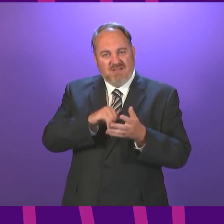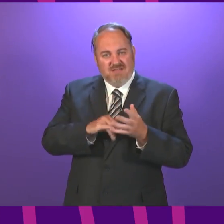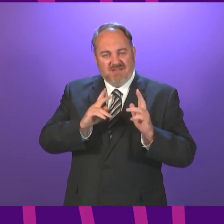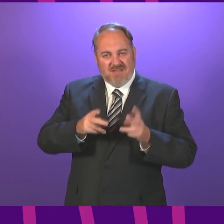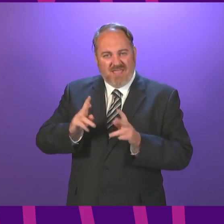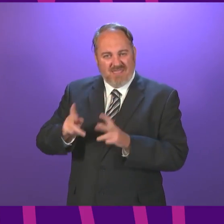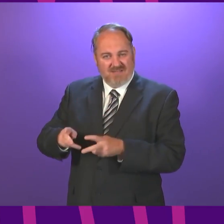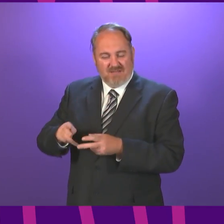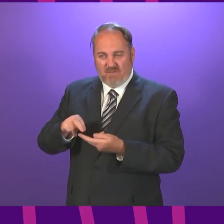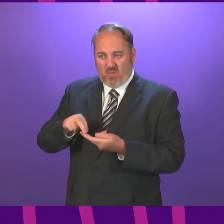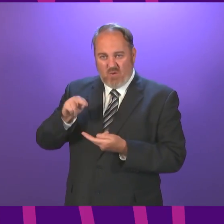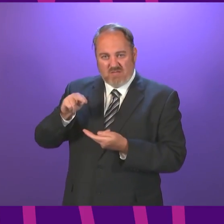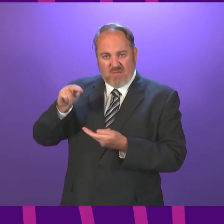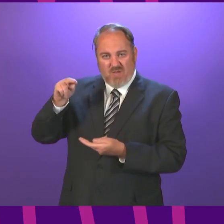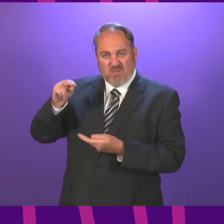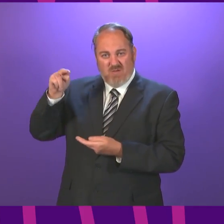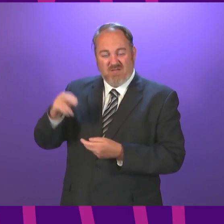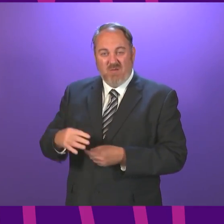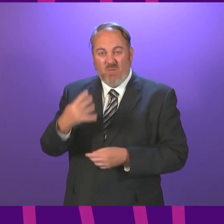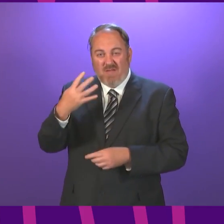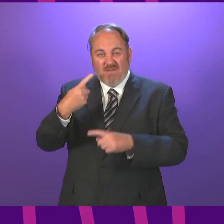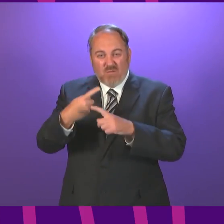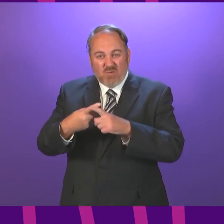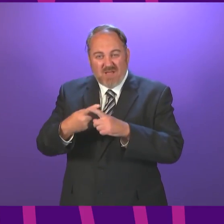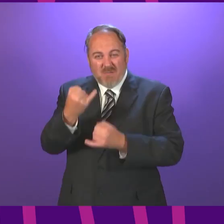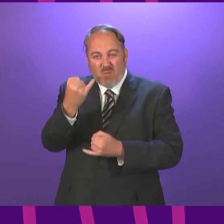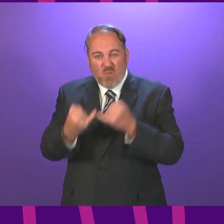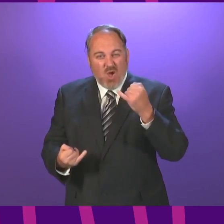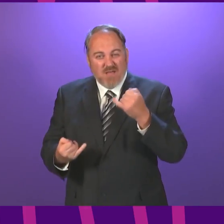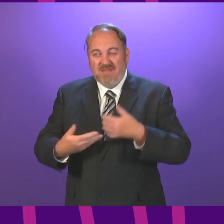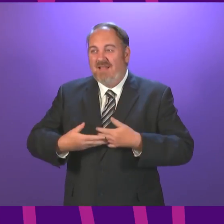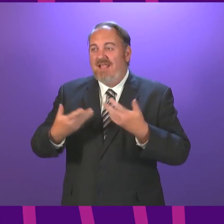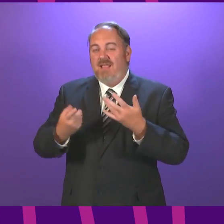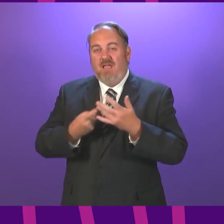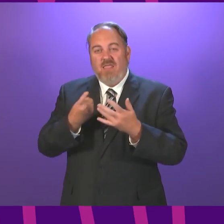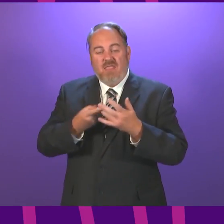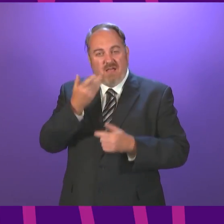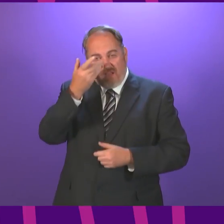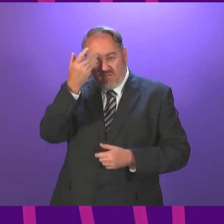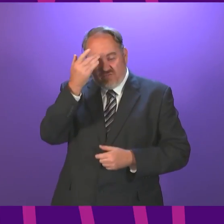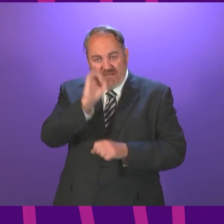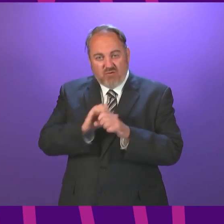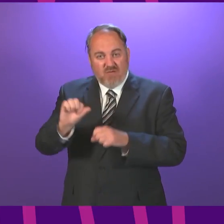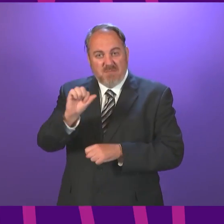four times higher than that of any other country in Europe. If you live in a poorer part of